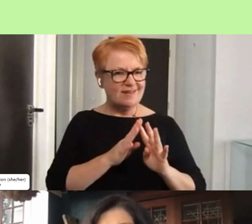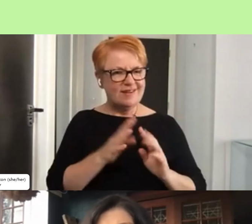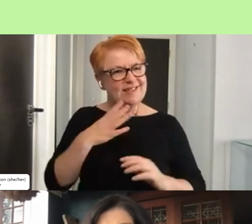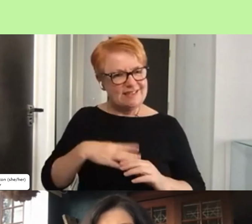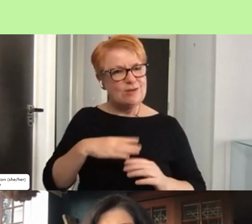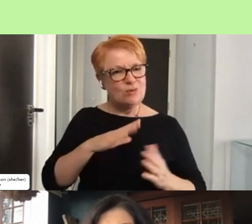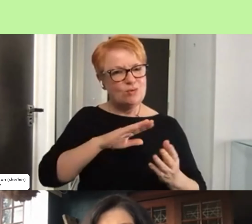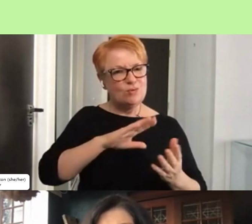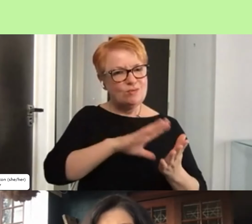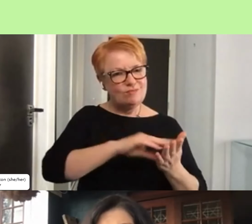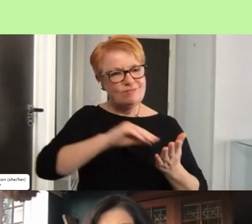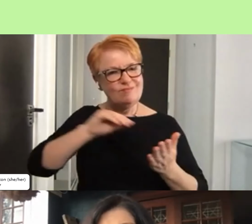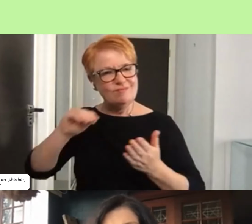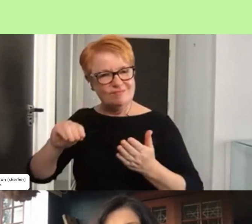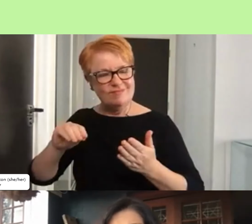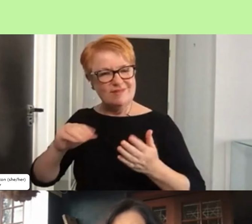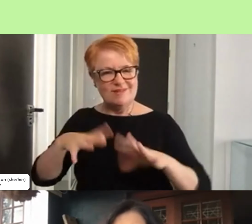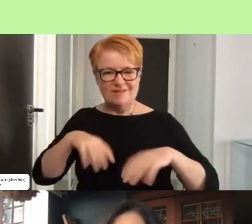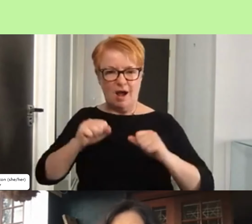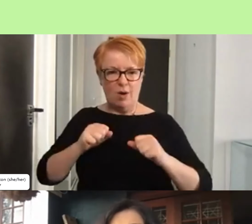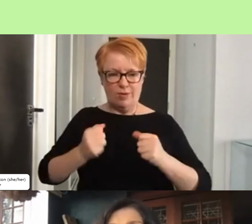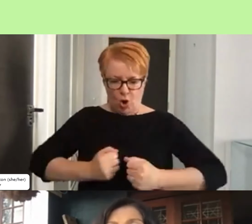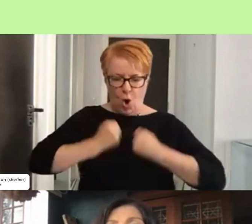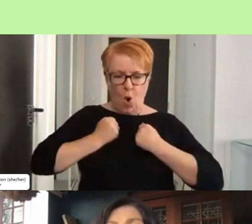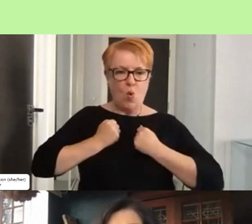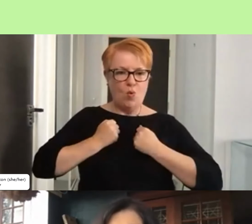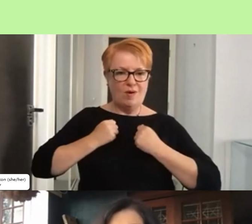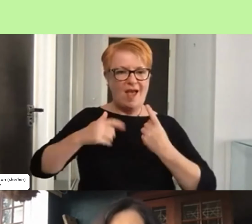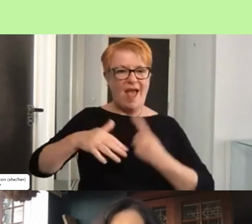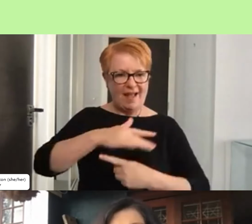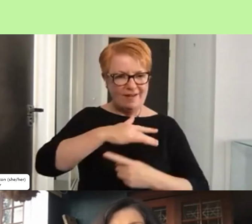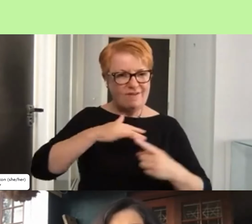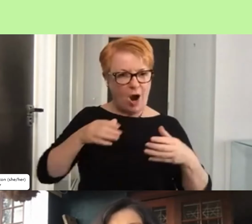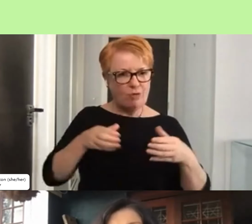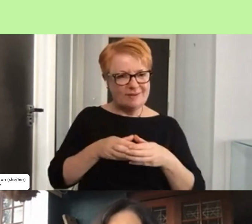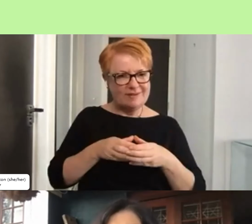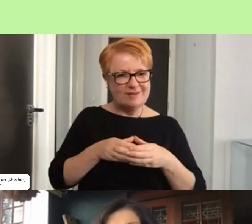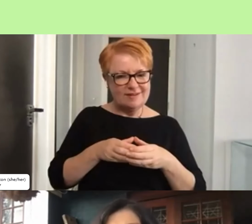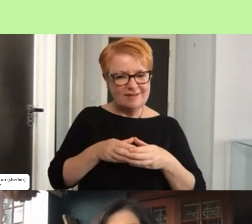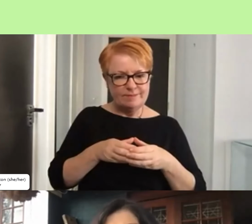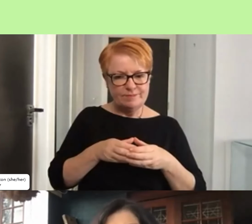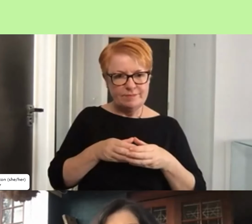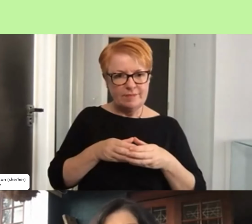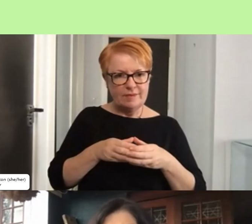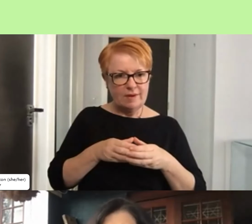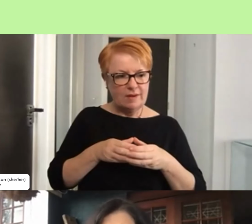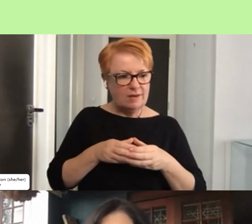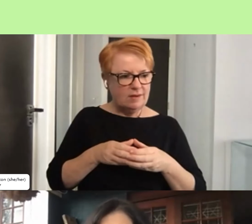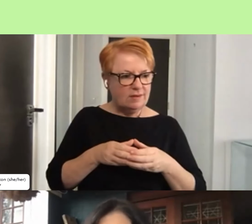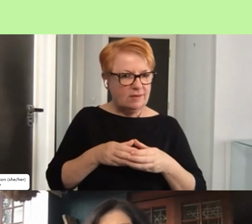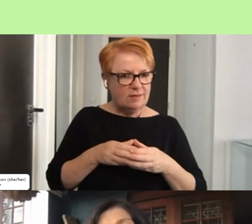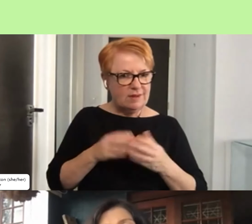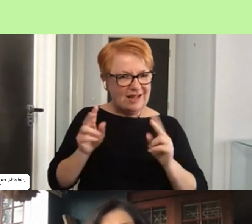To start with your own micro environment, and also paying attention to the people who don't even expect you will have time for them, you know,